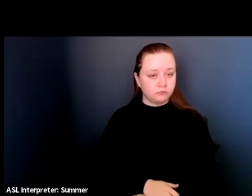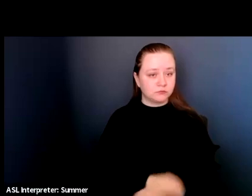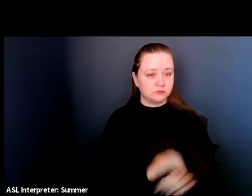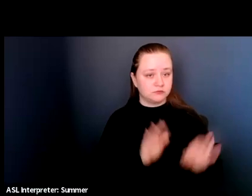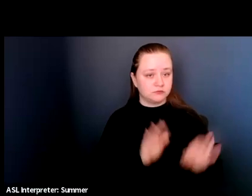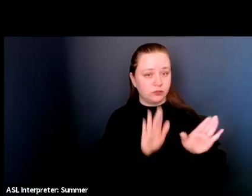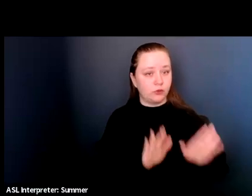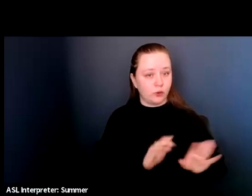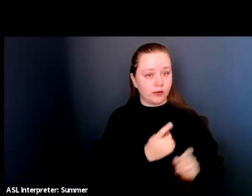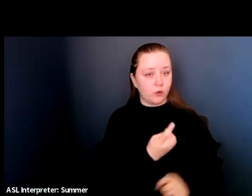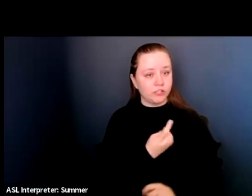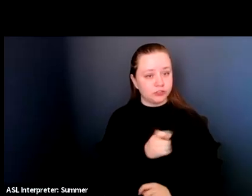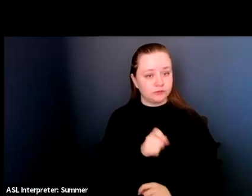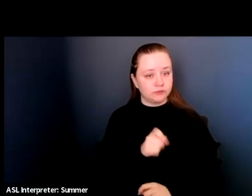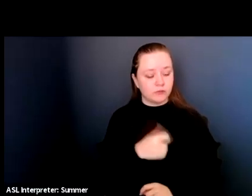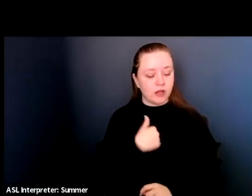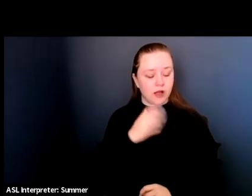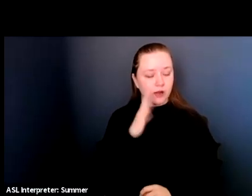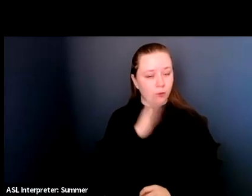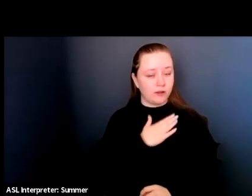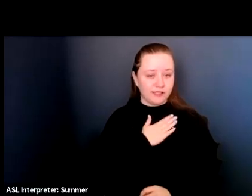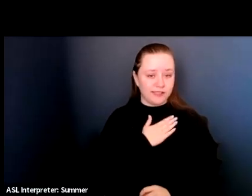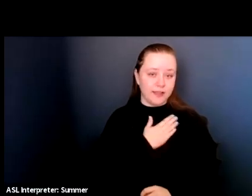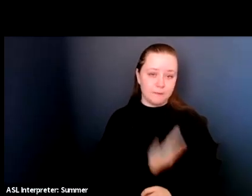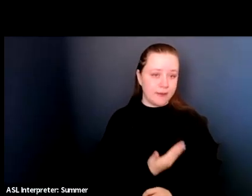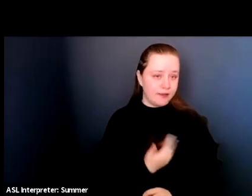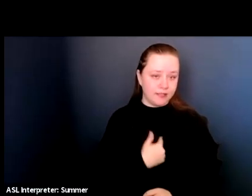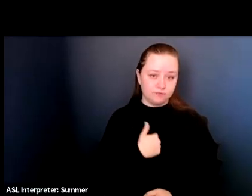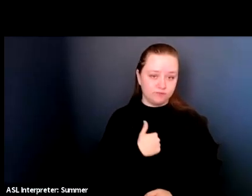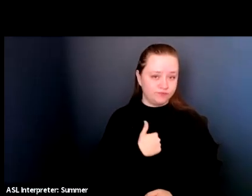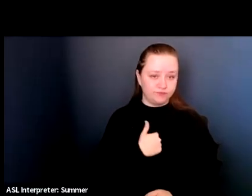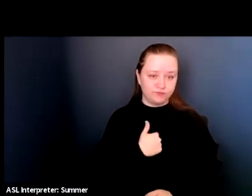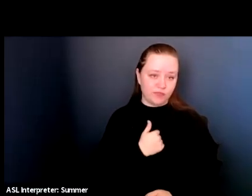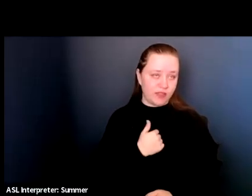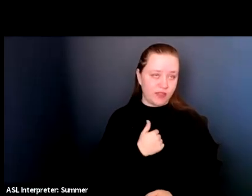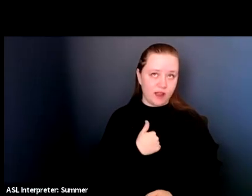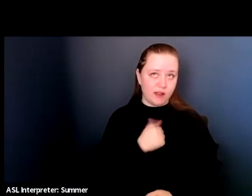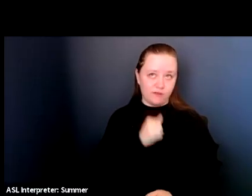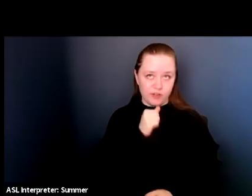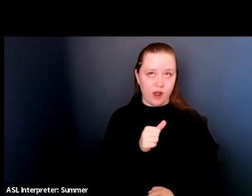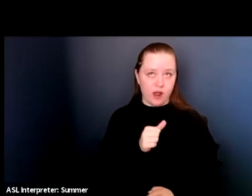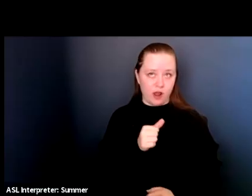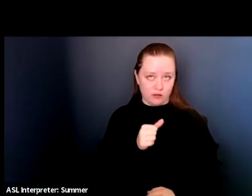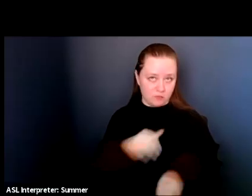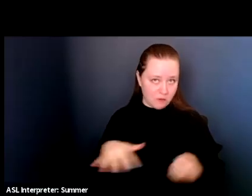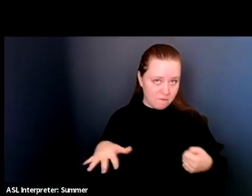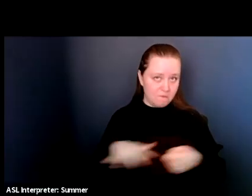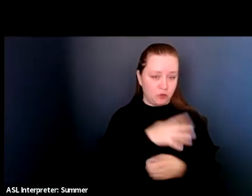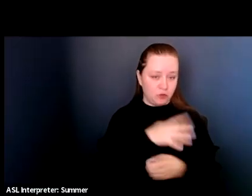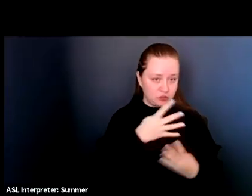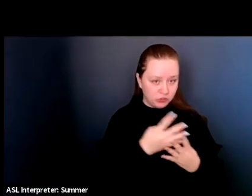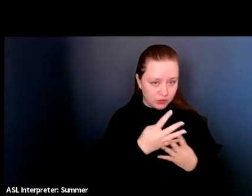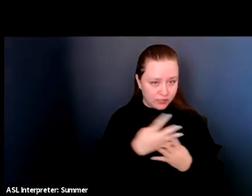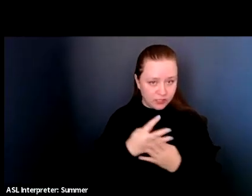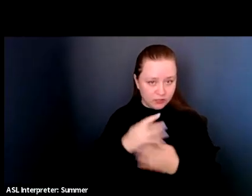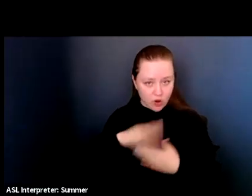I will admit that I am not, I have not thoroughly screened all the available screening options out there.